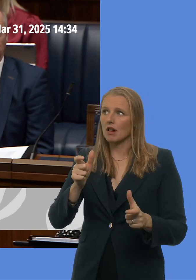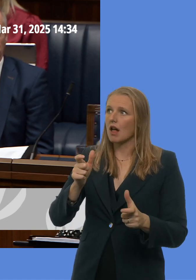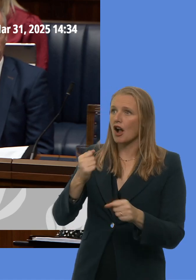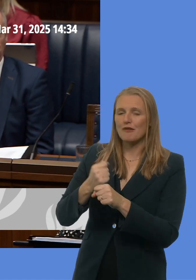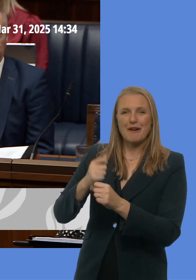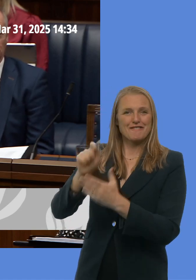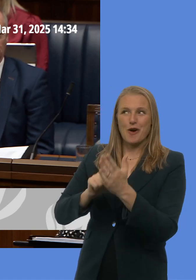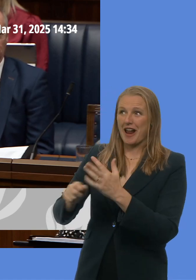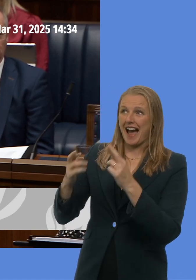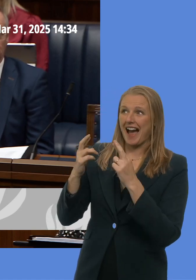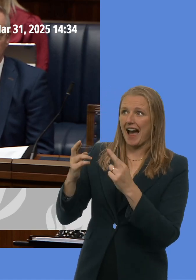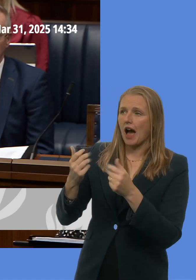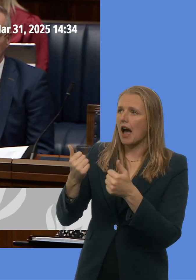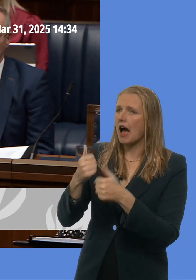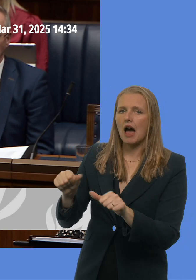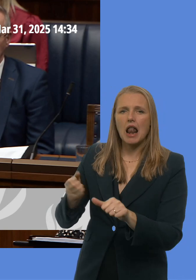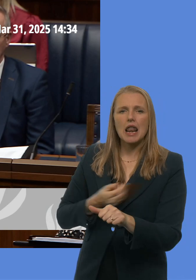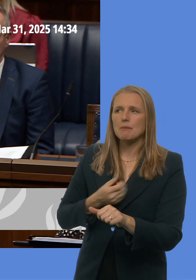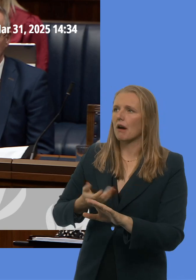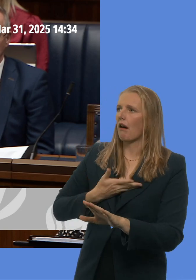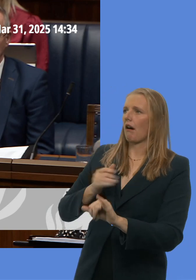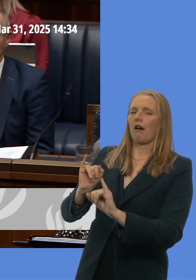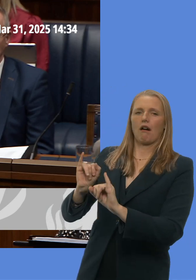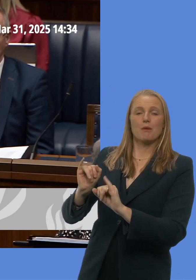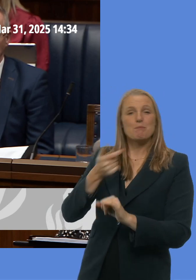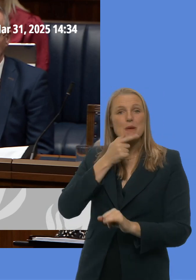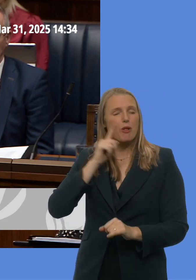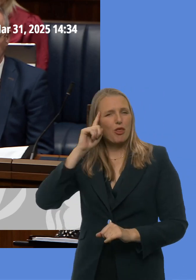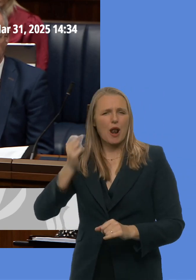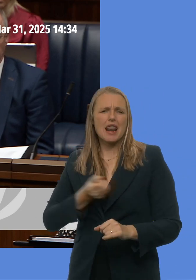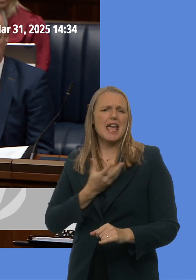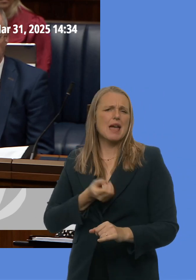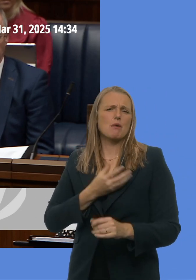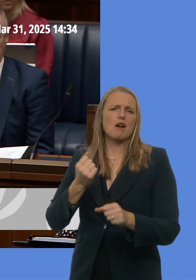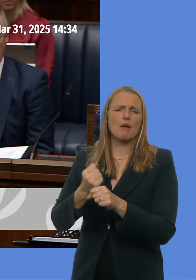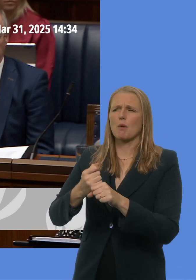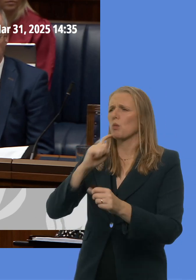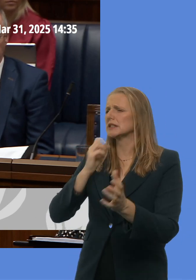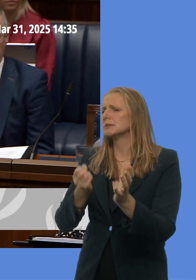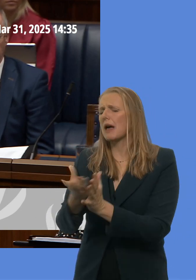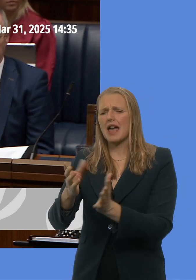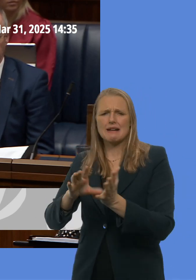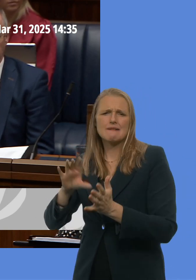The Government is in at the moment that people had a sense that this would be a Government that would spend and invest in public services.